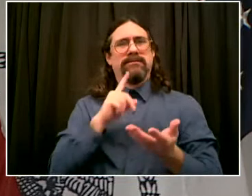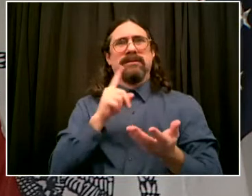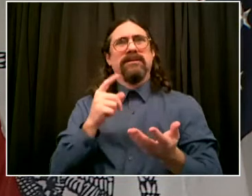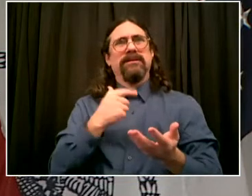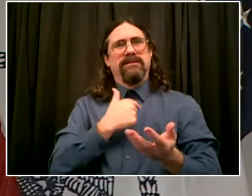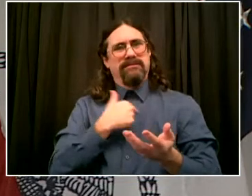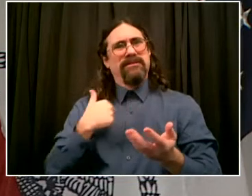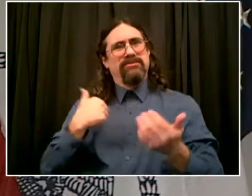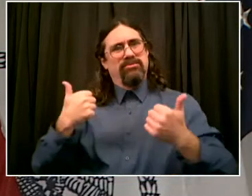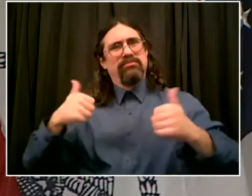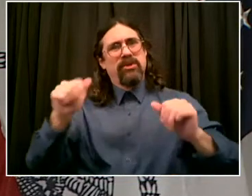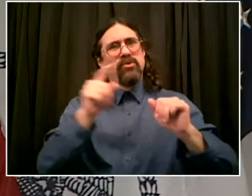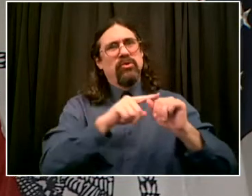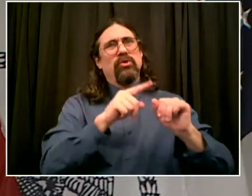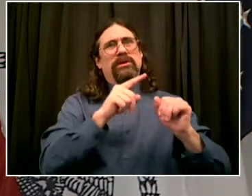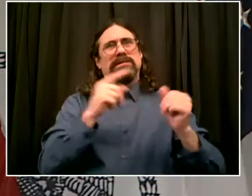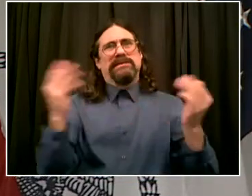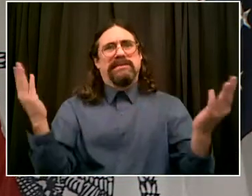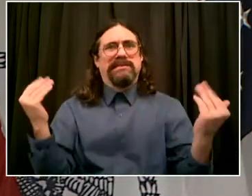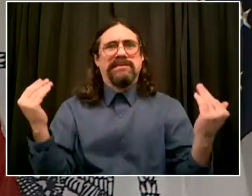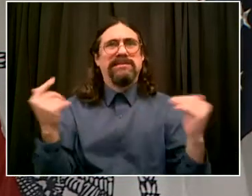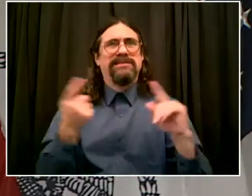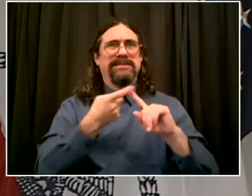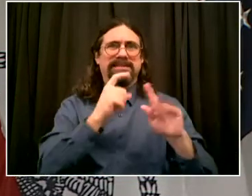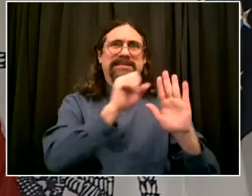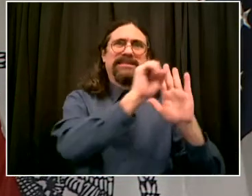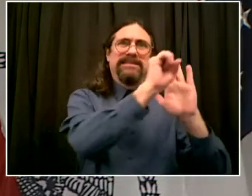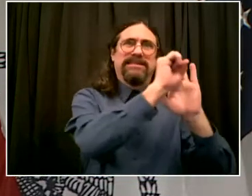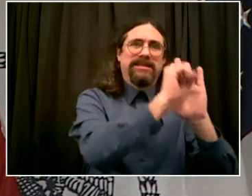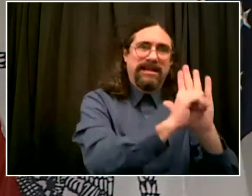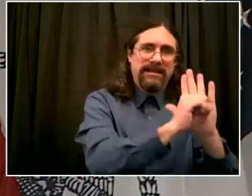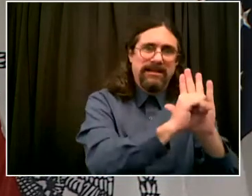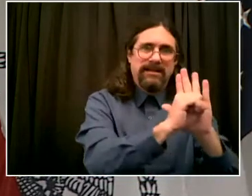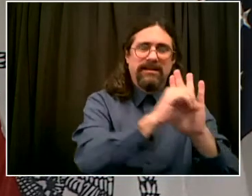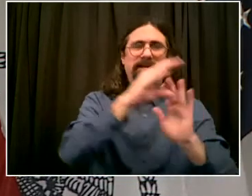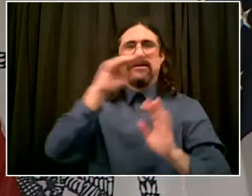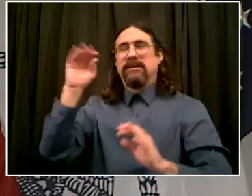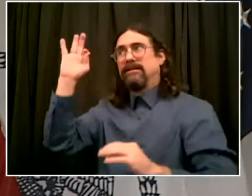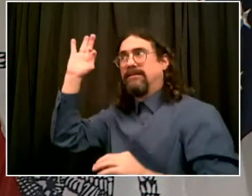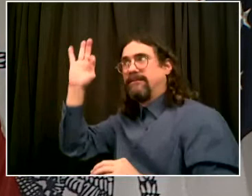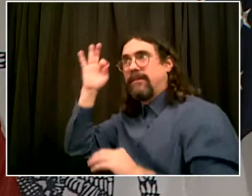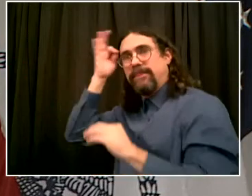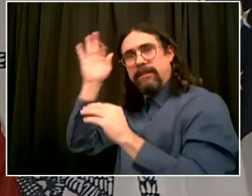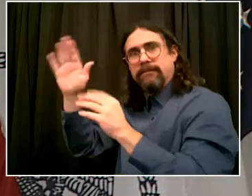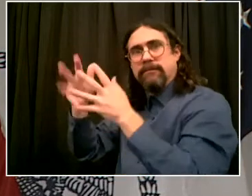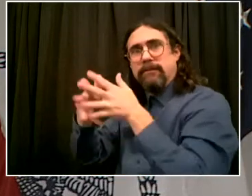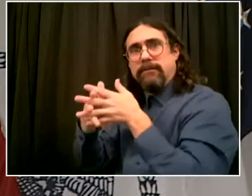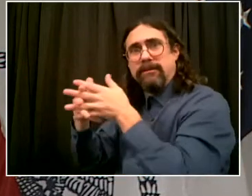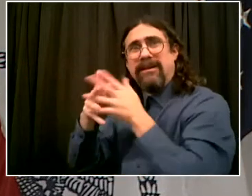THERE BEEN A NUMBER OF CONVERSATIONS WITH KEY MEMBERS OF THE BIDEN TEAM THEY HAVE MADE A PUBLIC COMMITMENT TO HUNDRED MILLION DOSES THEIR